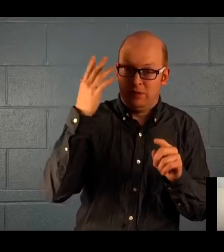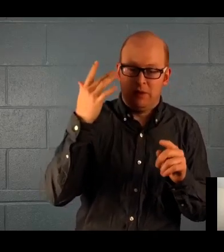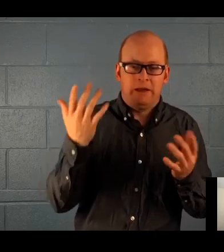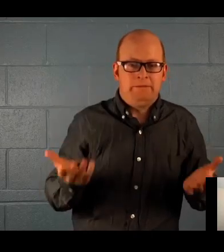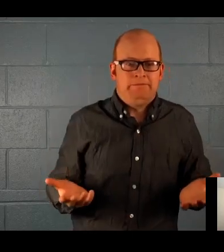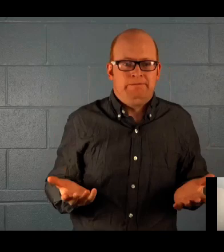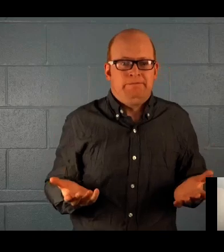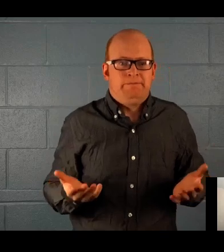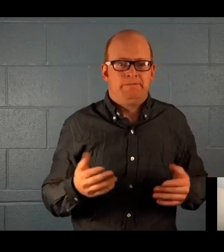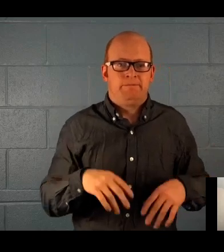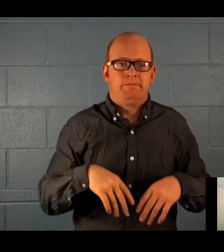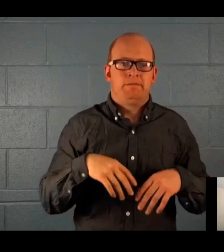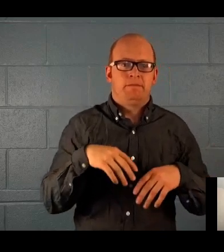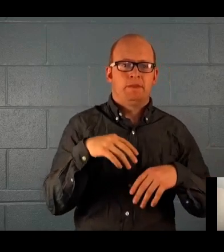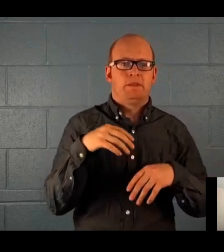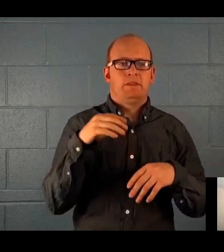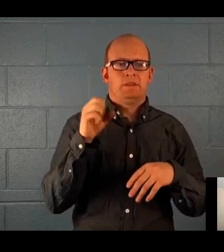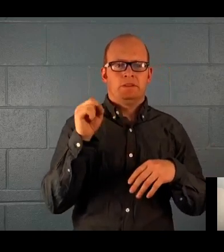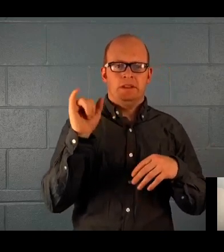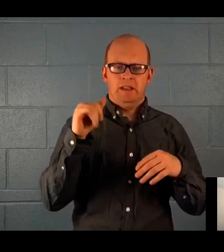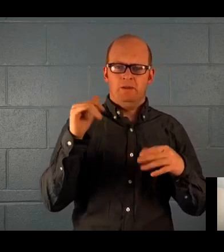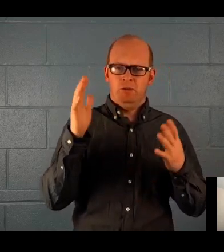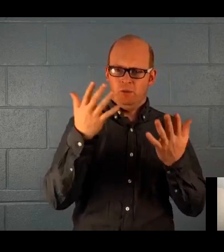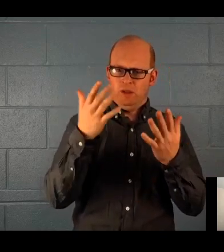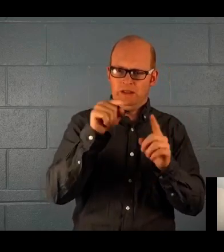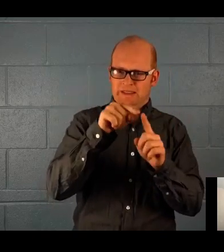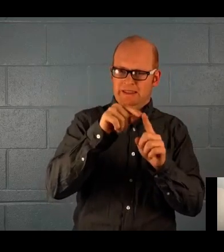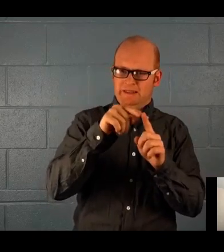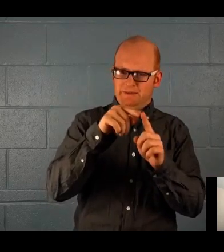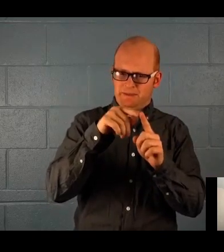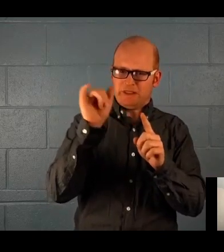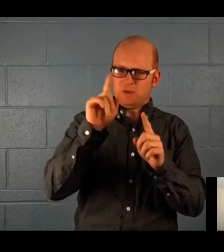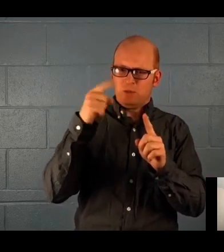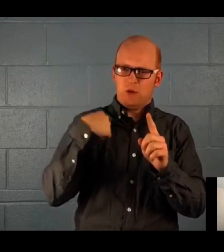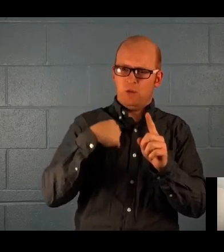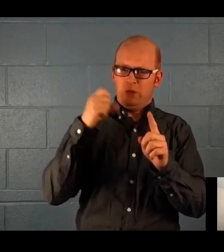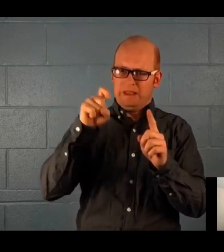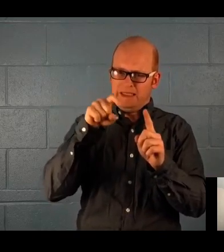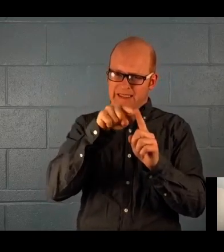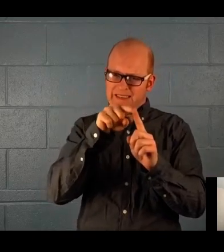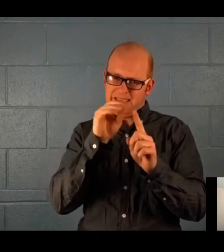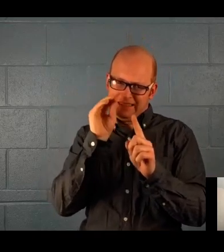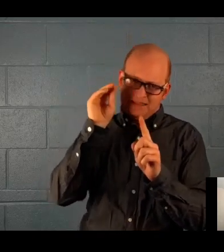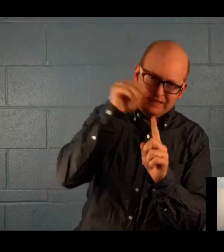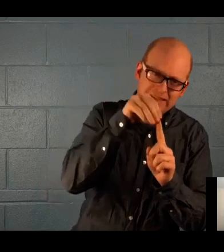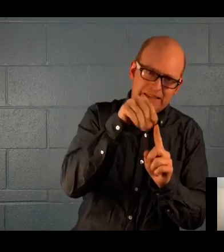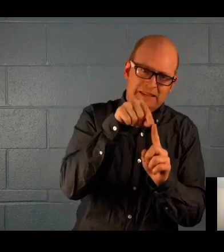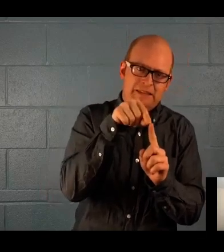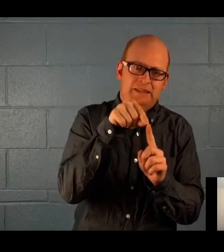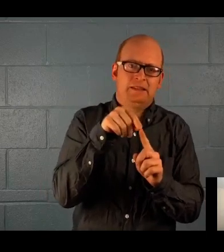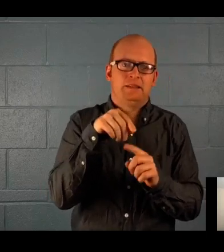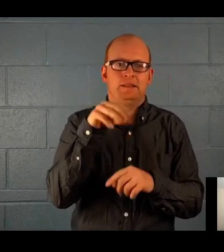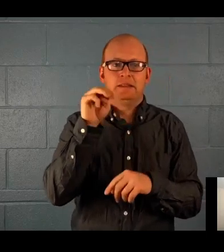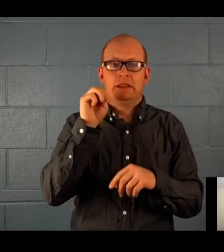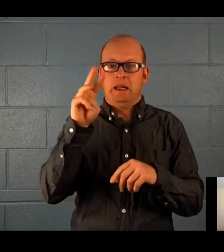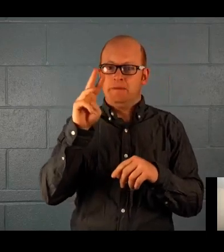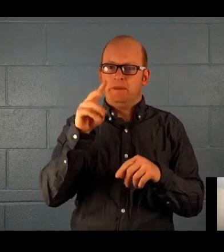So that's the cell type we need to target, if our gene therapy is going to be effective. Myosin VIIA is differentially expressed in the mouse